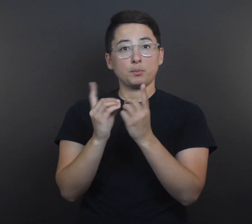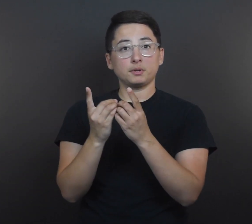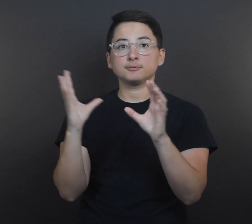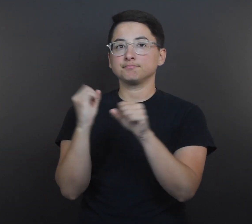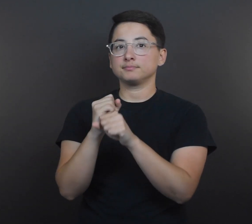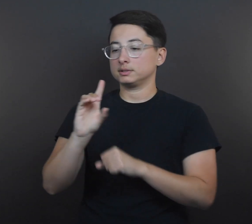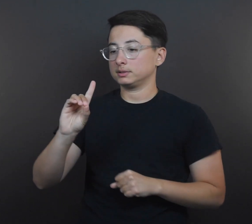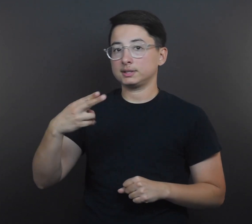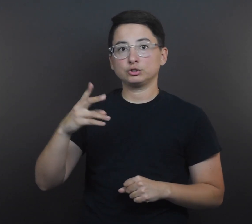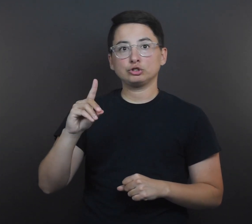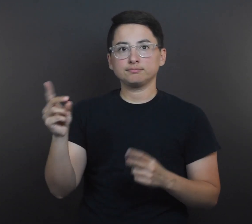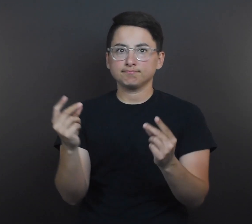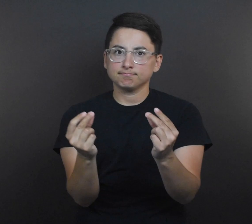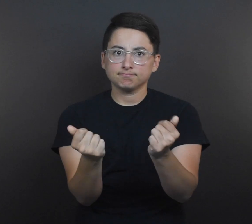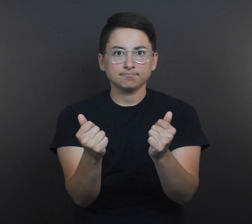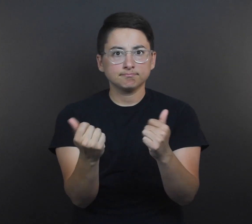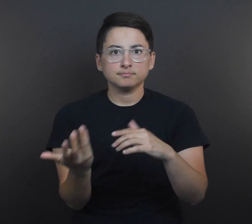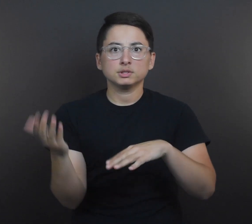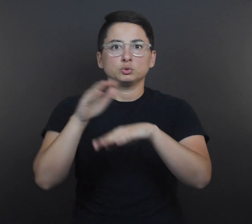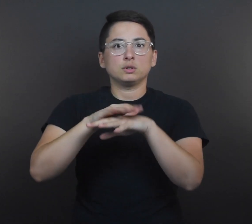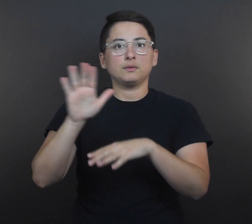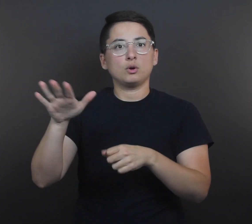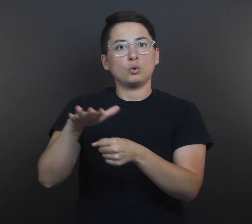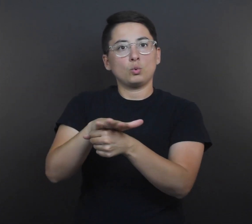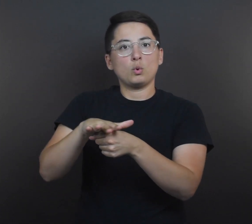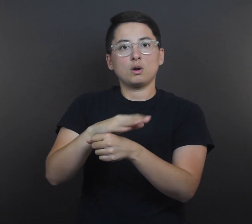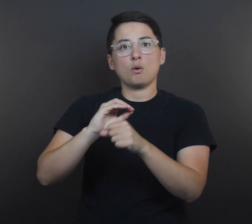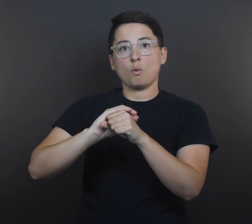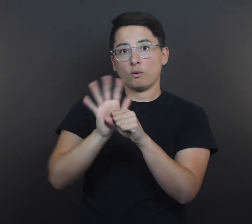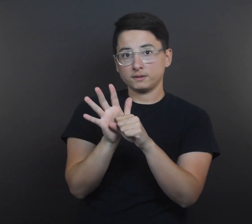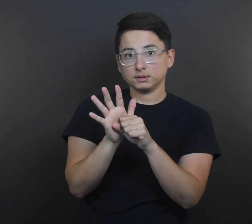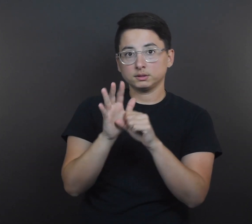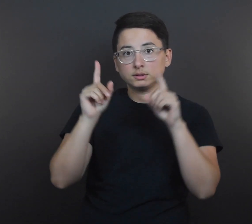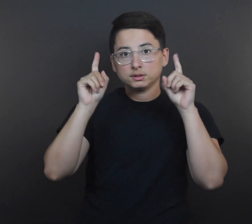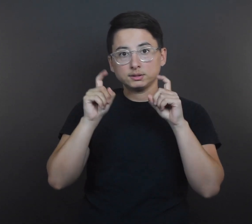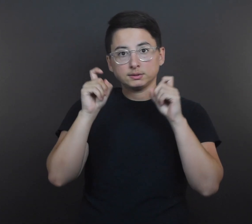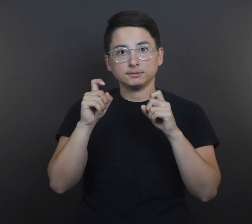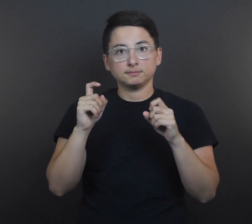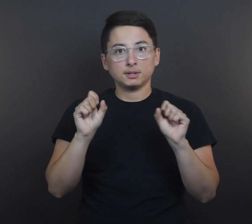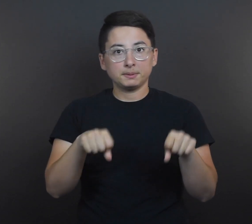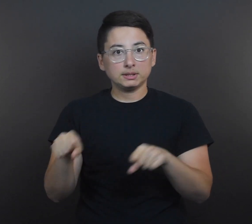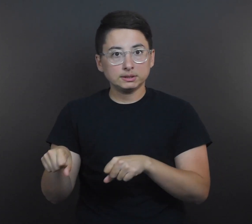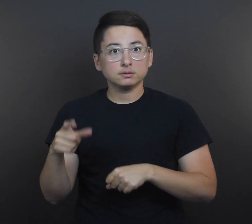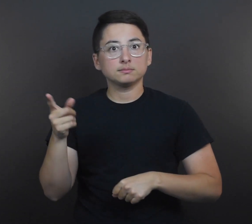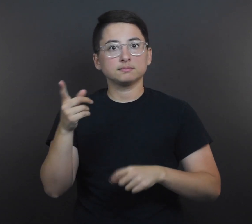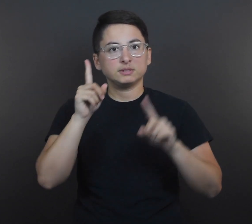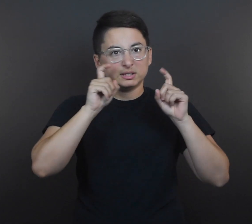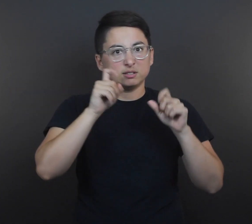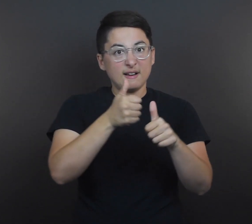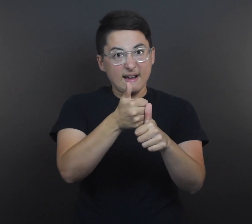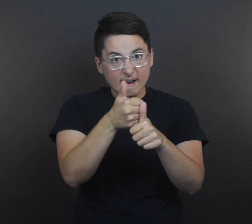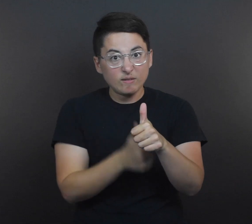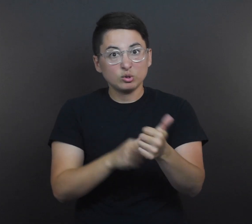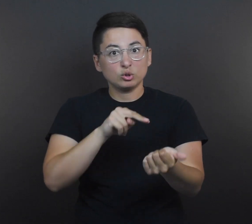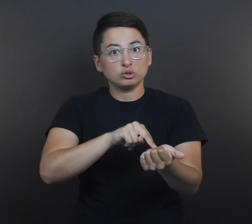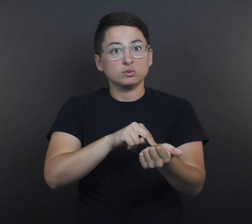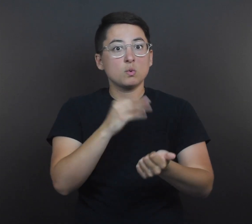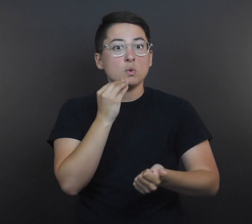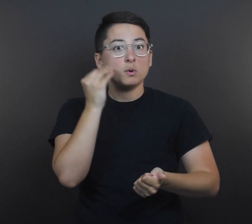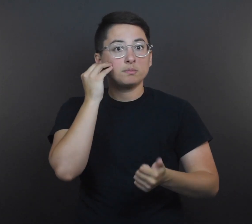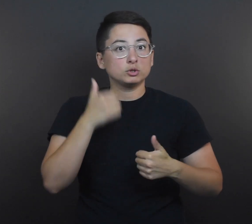The Detroit Health Department (DHD) rapidly increased its local COVID-19 testing capacity